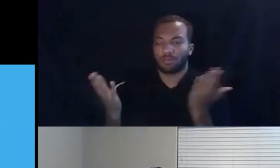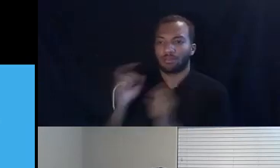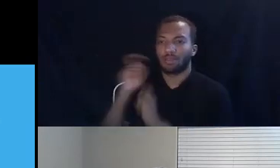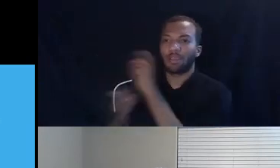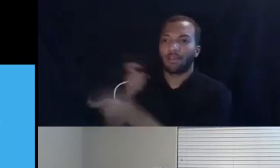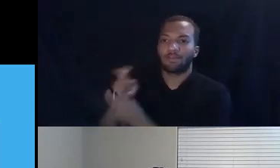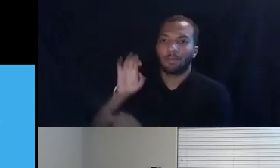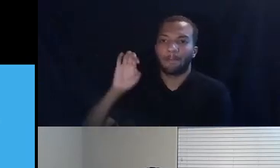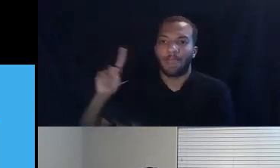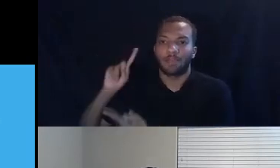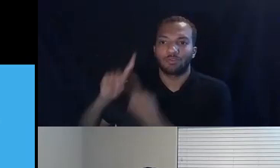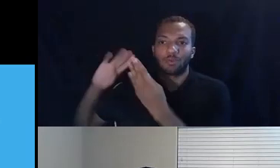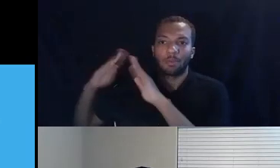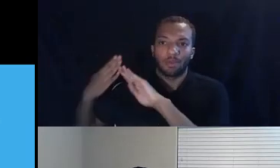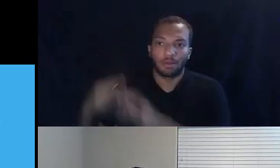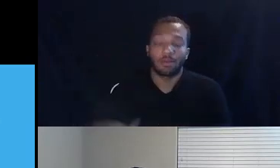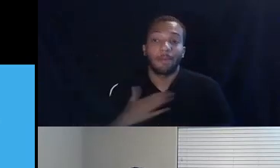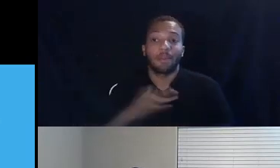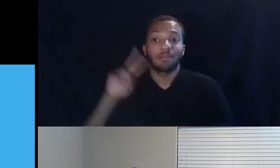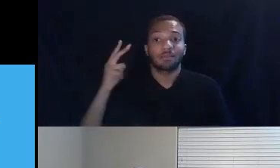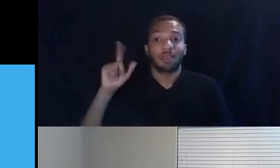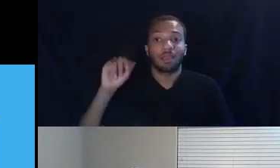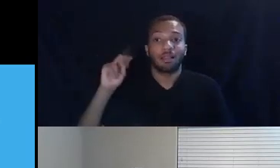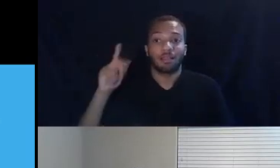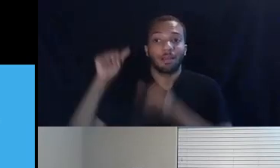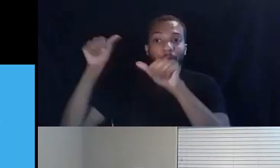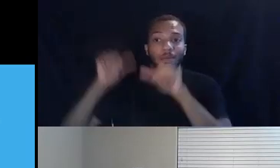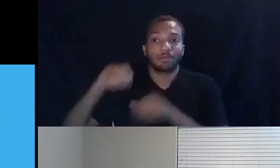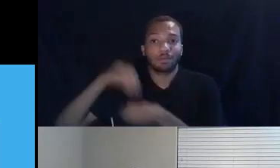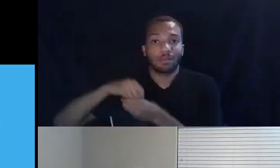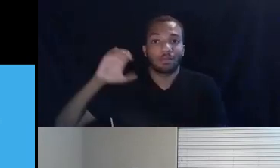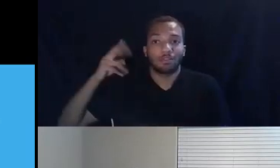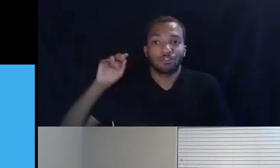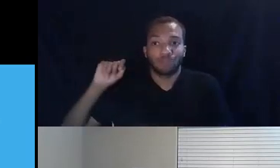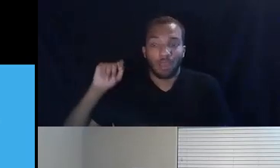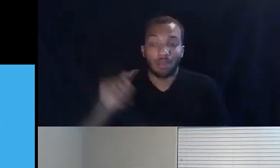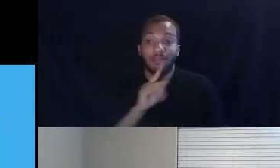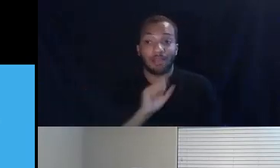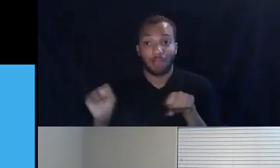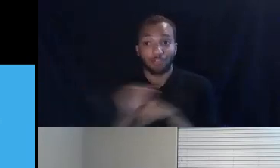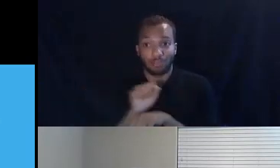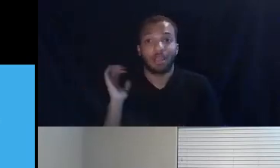And so the second link that I'll have Uju drop is actually our newest program,